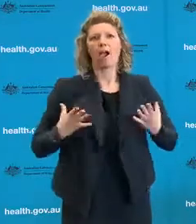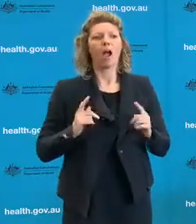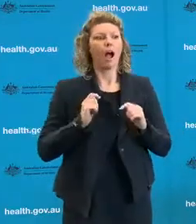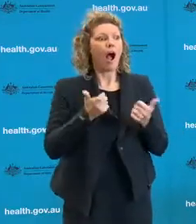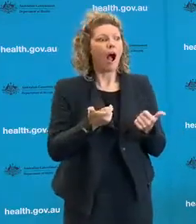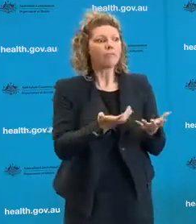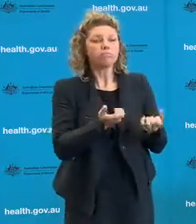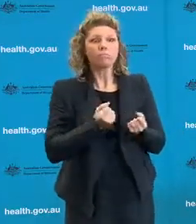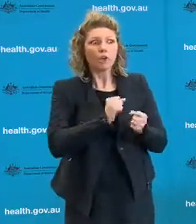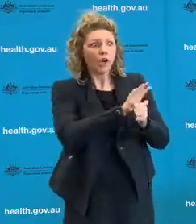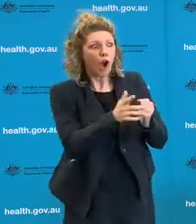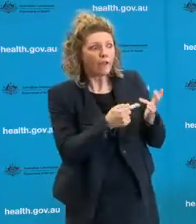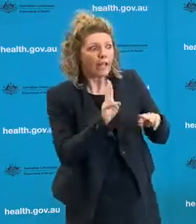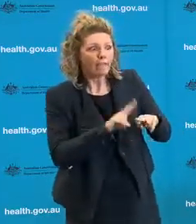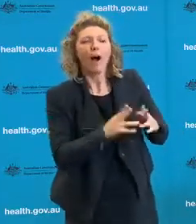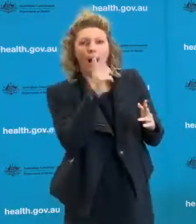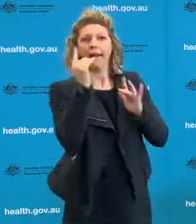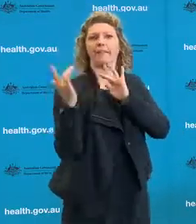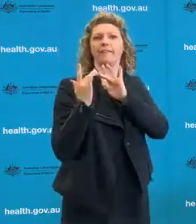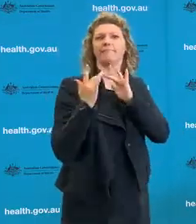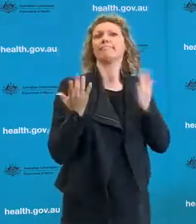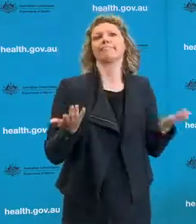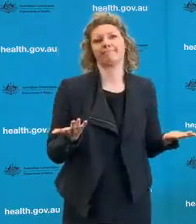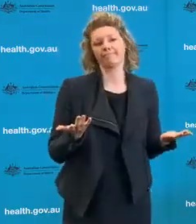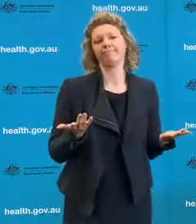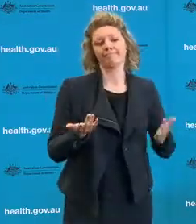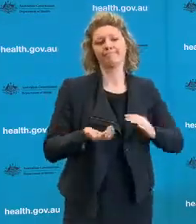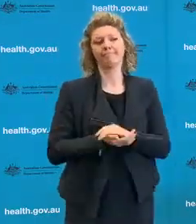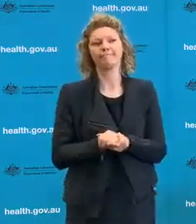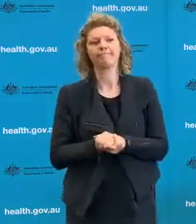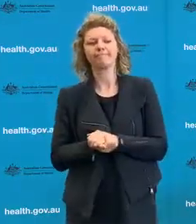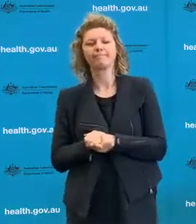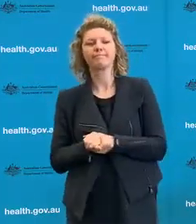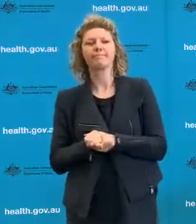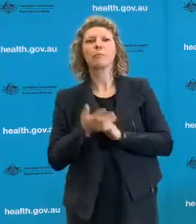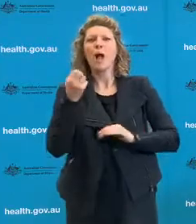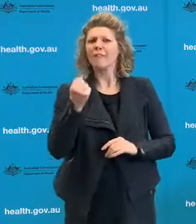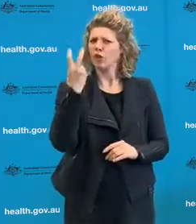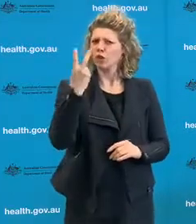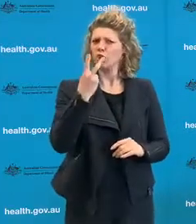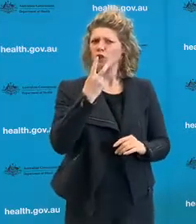Now i've got two journalists on the phone today and so I'll go